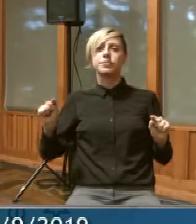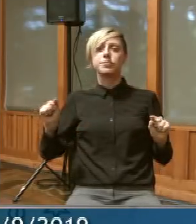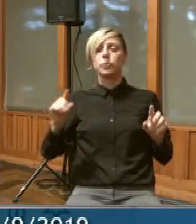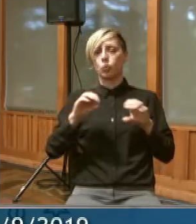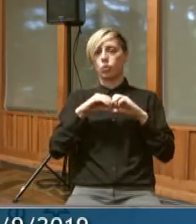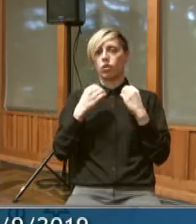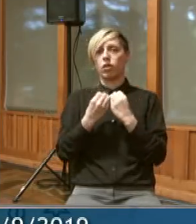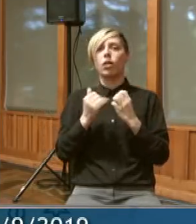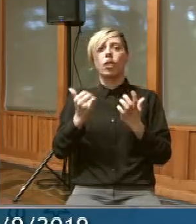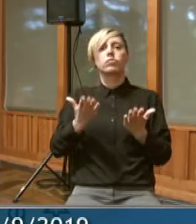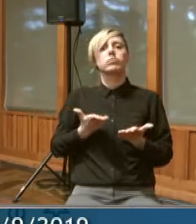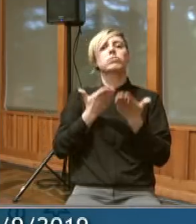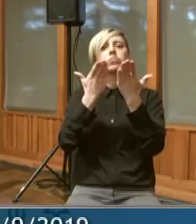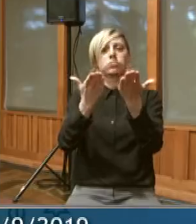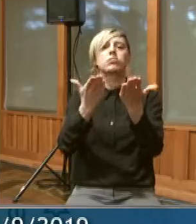COMMERCE OF OREGON.